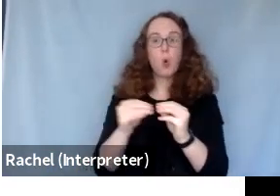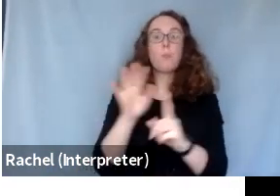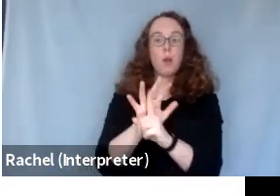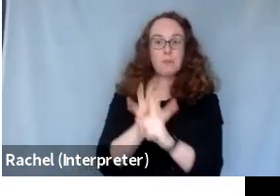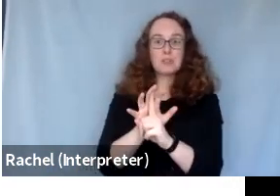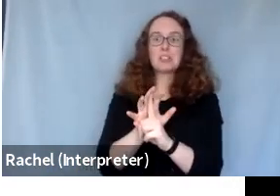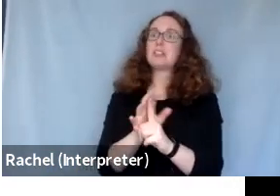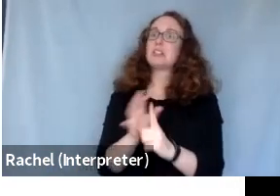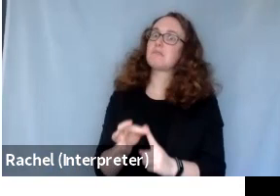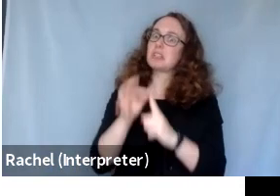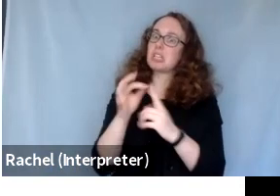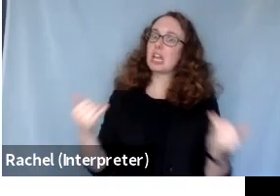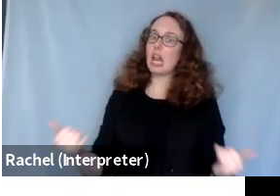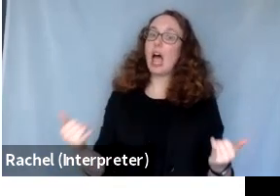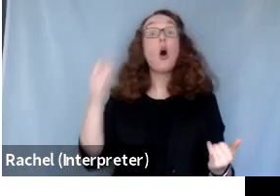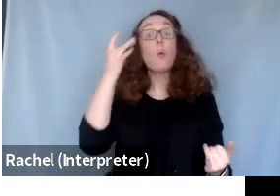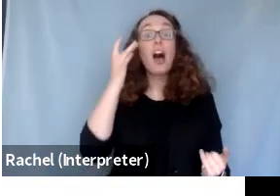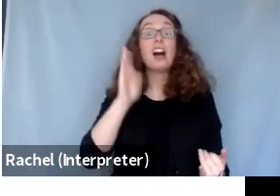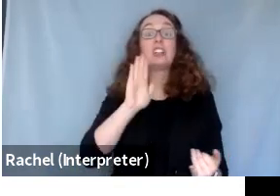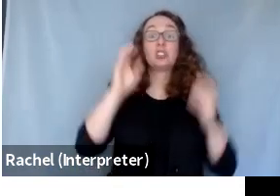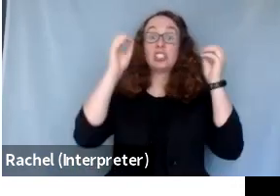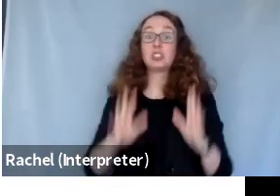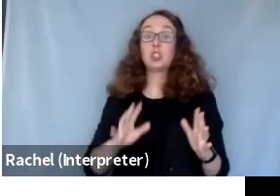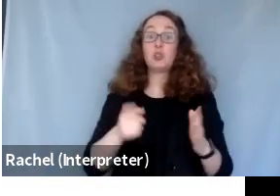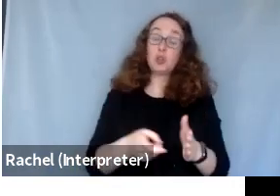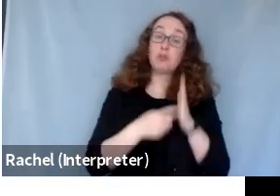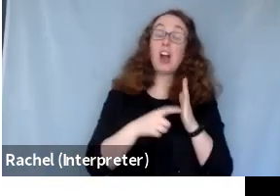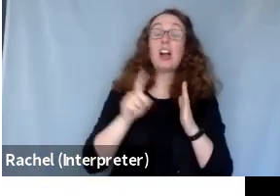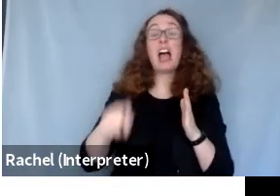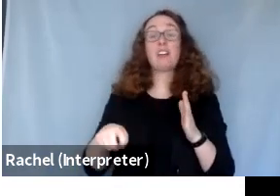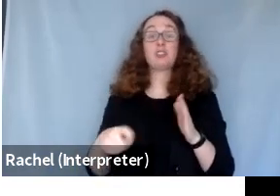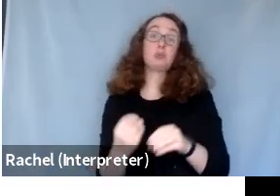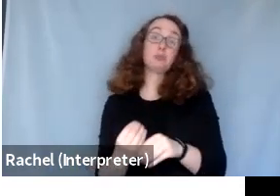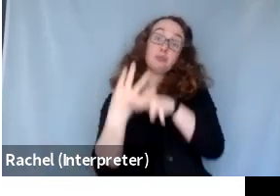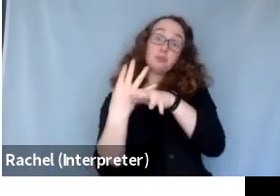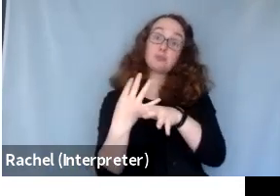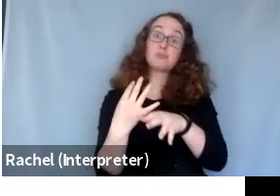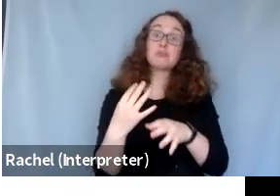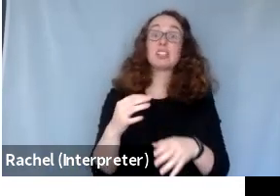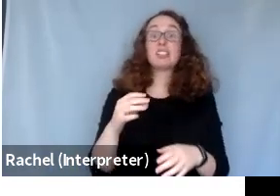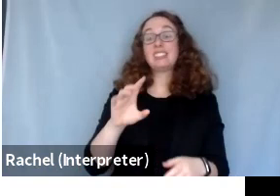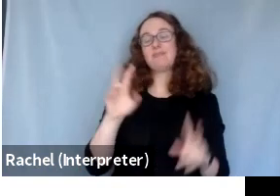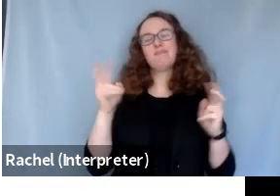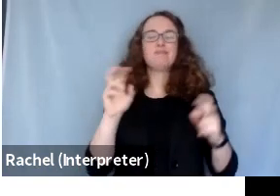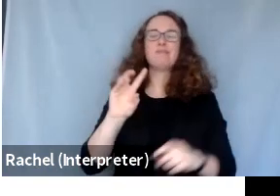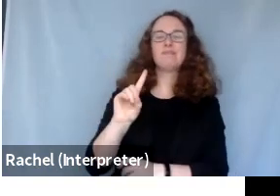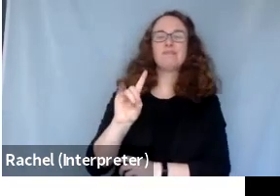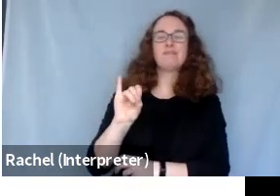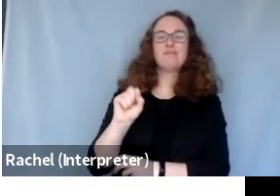because of all your instructors having to to go to distance learning. And so I did a quick, you know, unscientific run